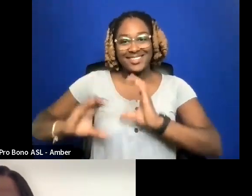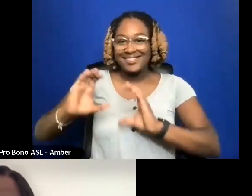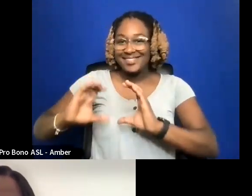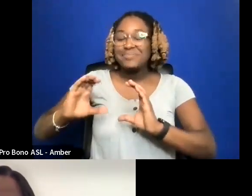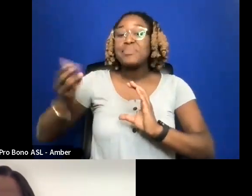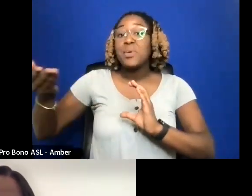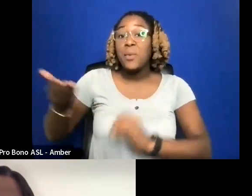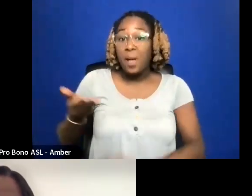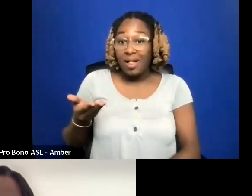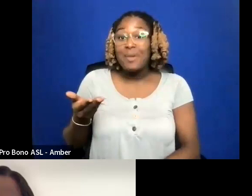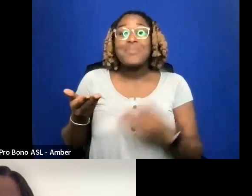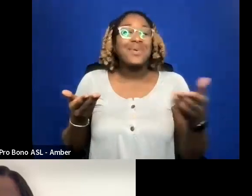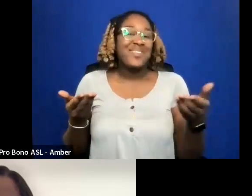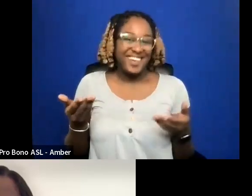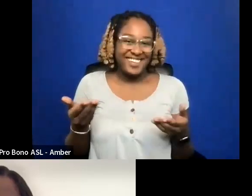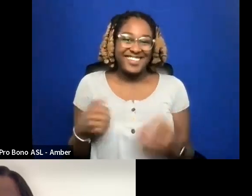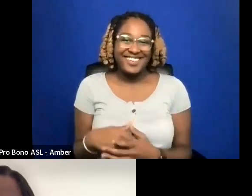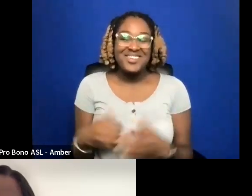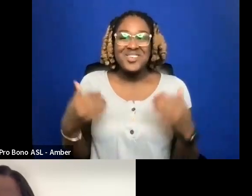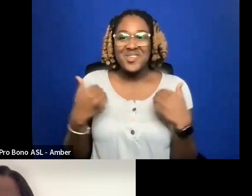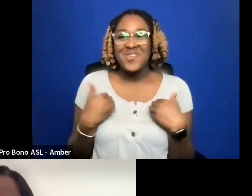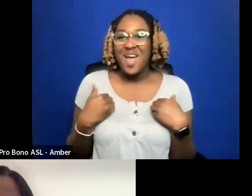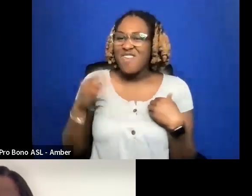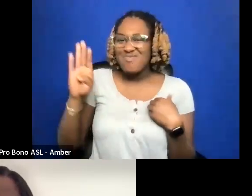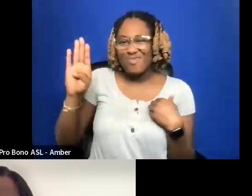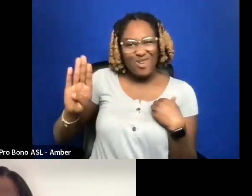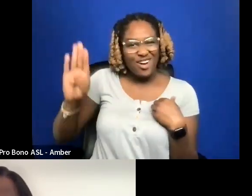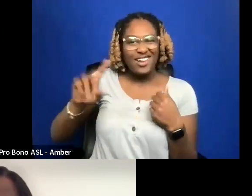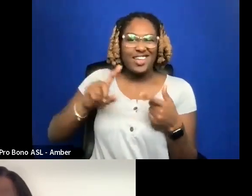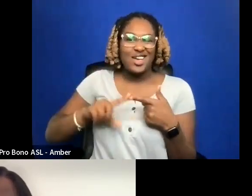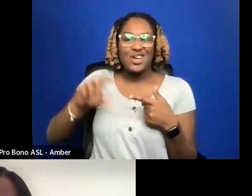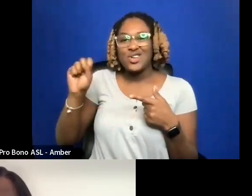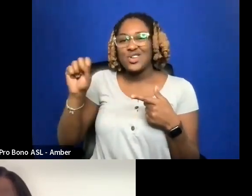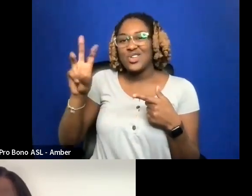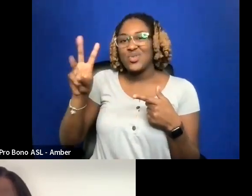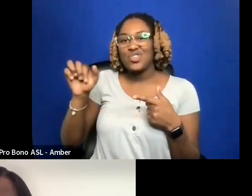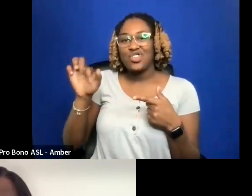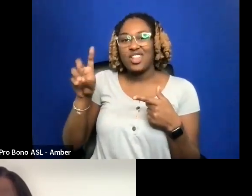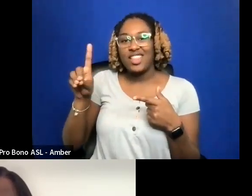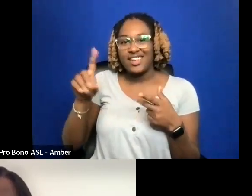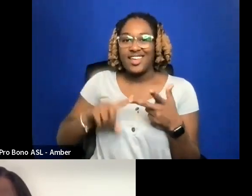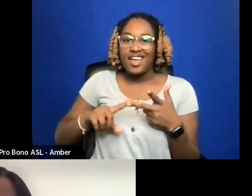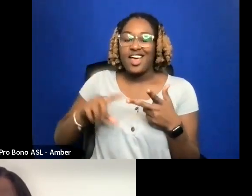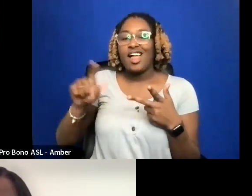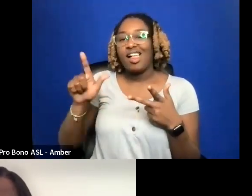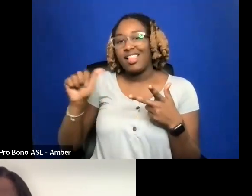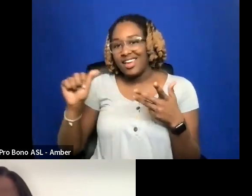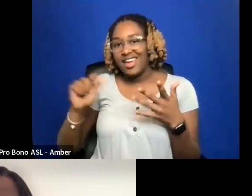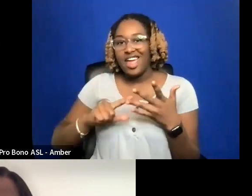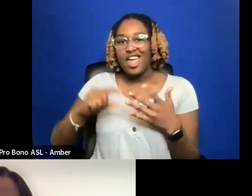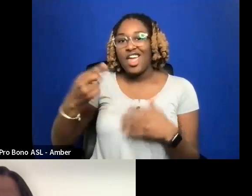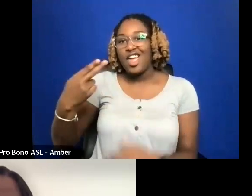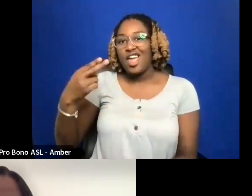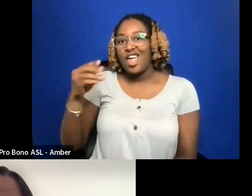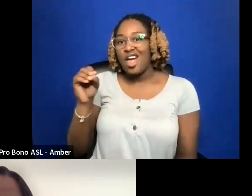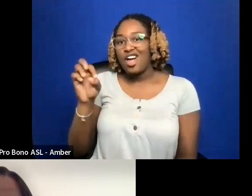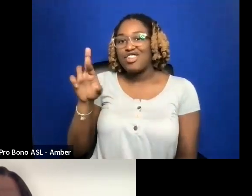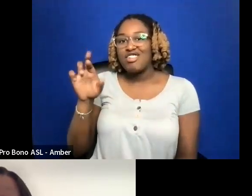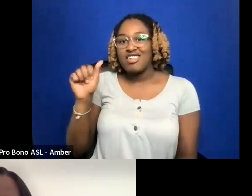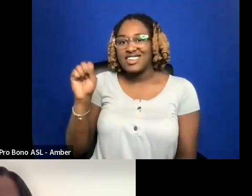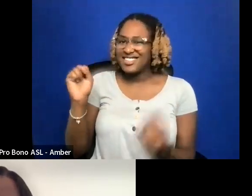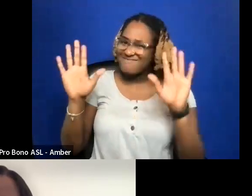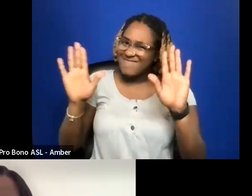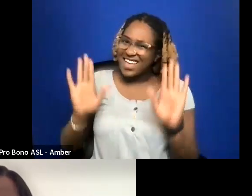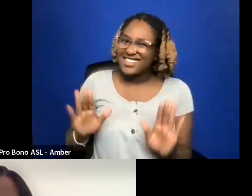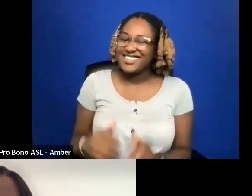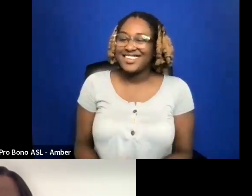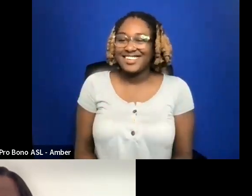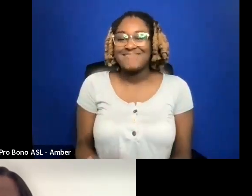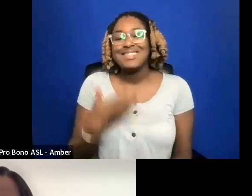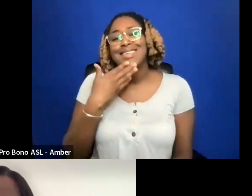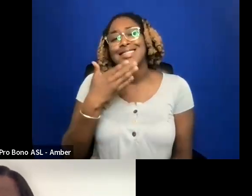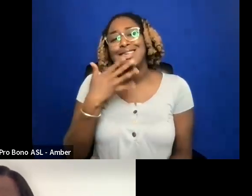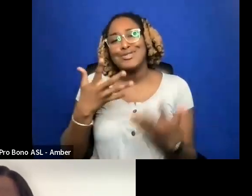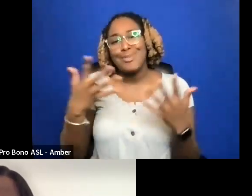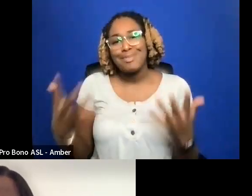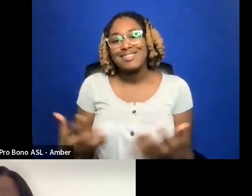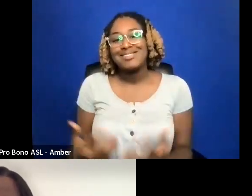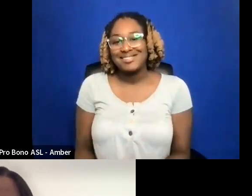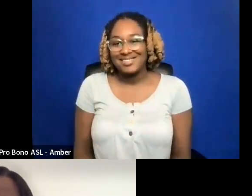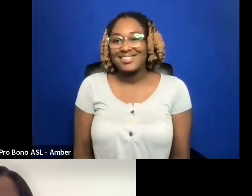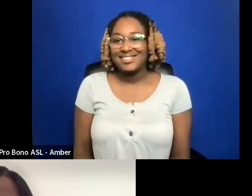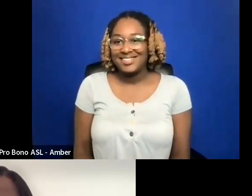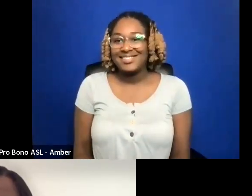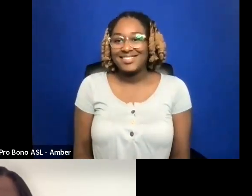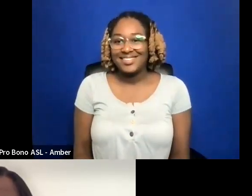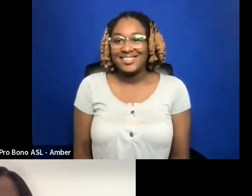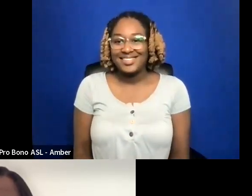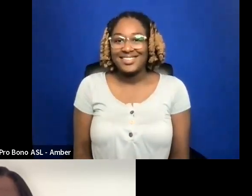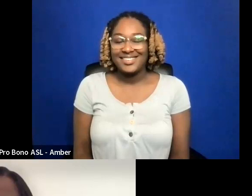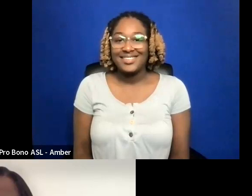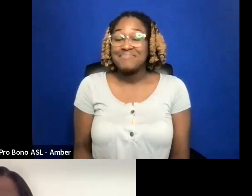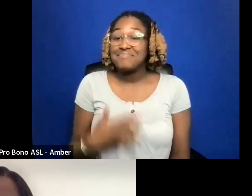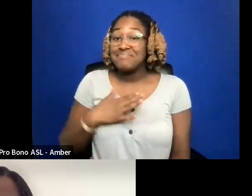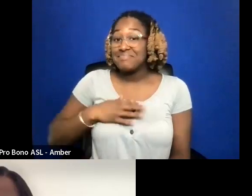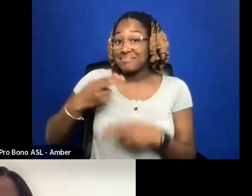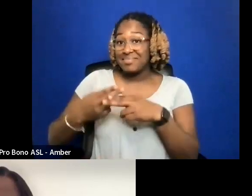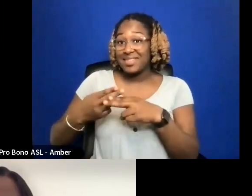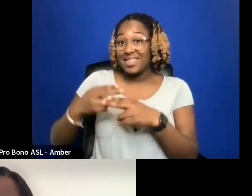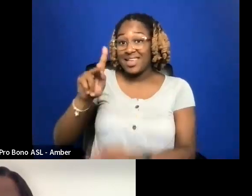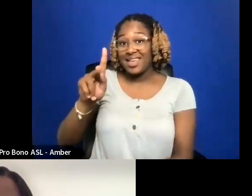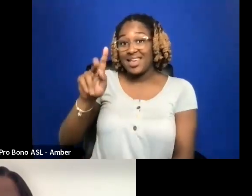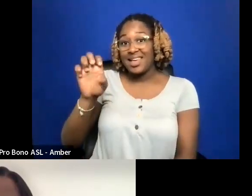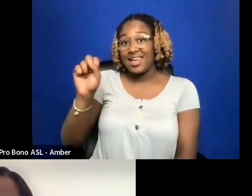WE'VE GOT BROOKLYN, SWIZ. LOS ANGELES, IT'S AMAZING. THANK YOU SO MUCH.